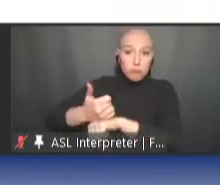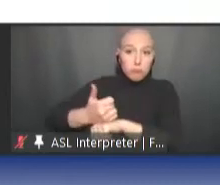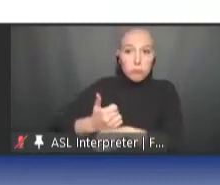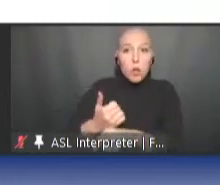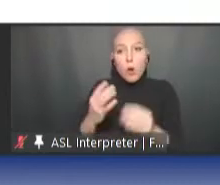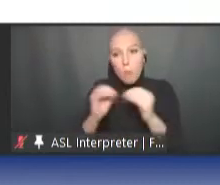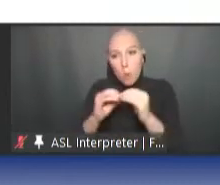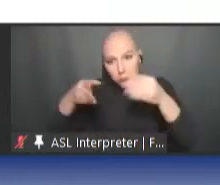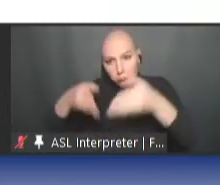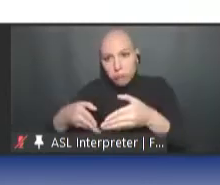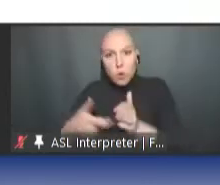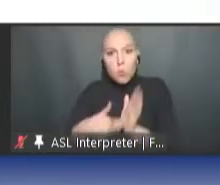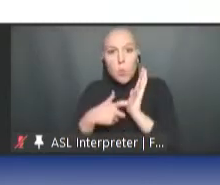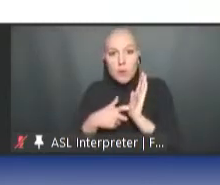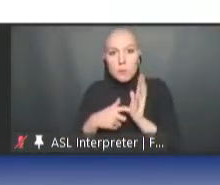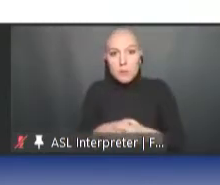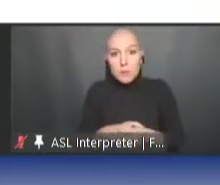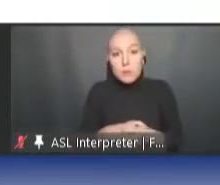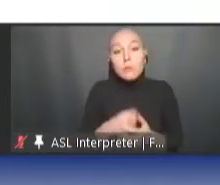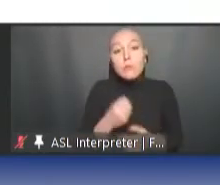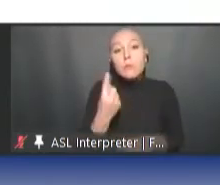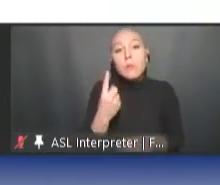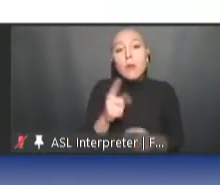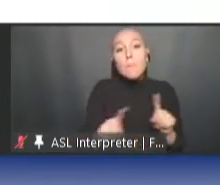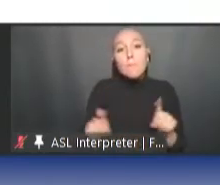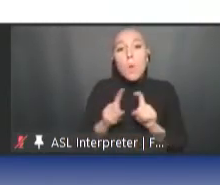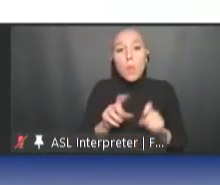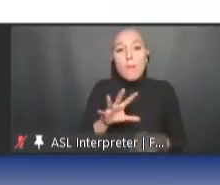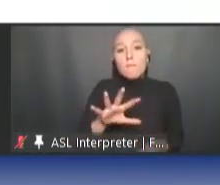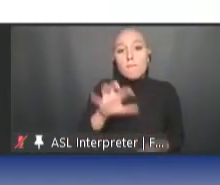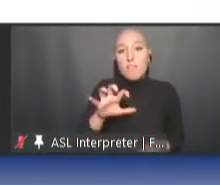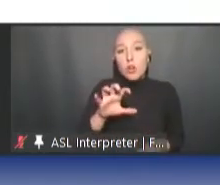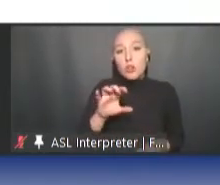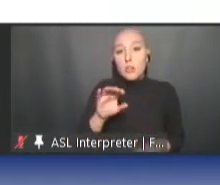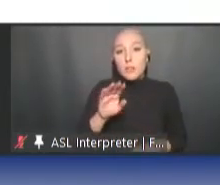And one poll of 500 firms, 50 percent had a requirement or were planning to require